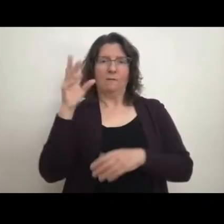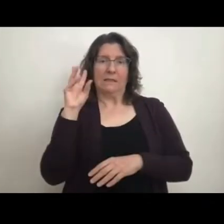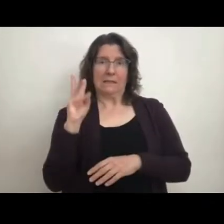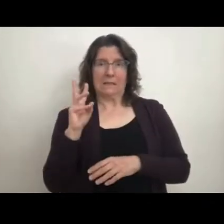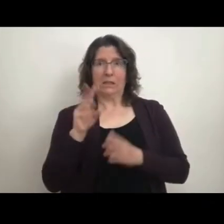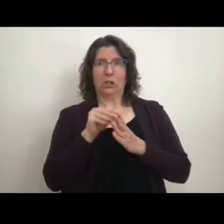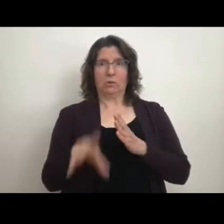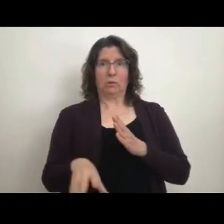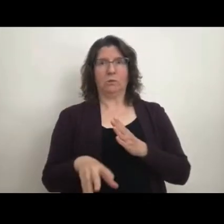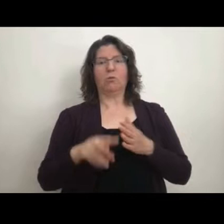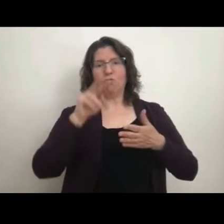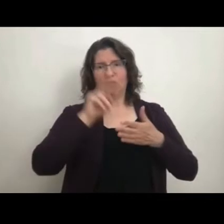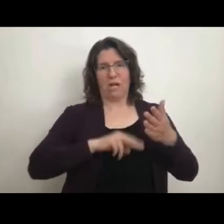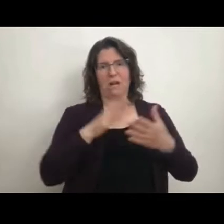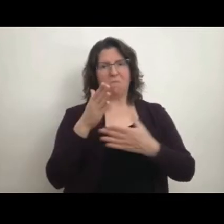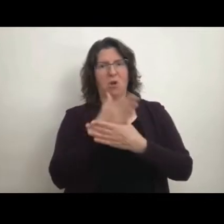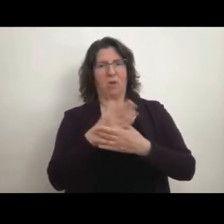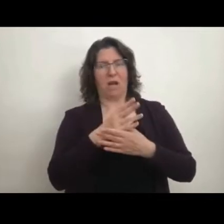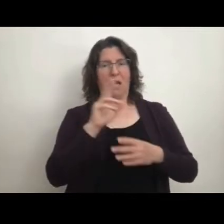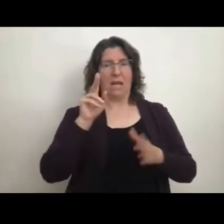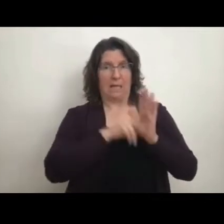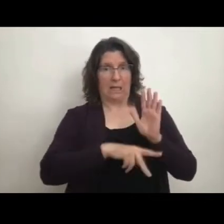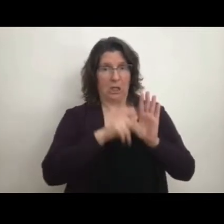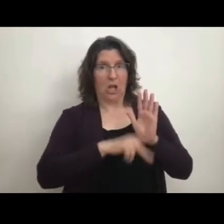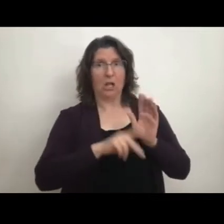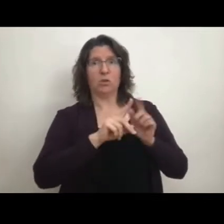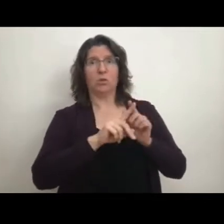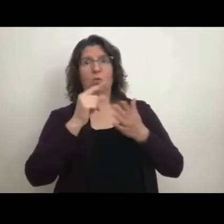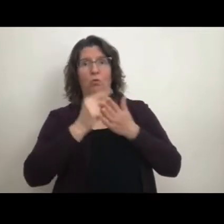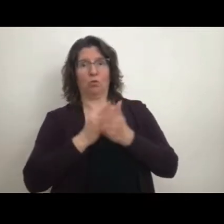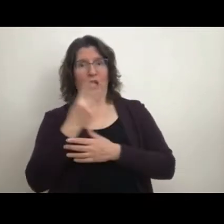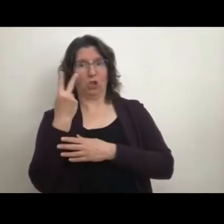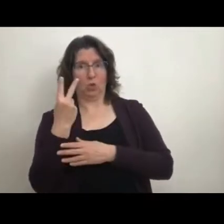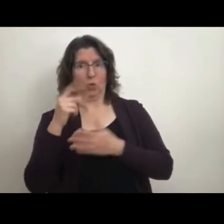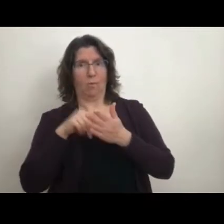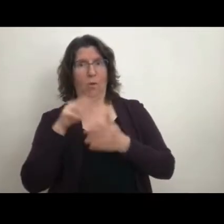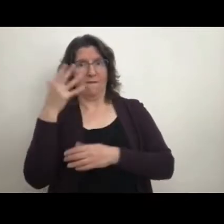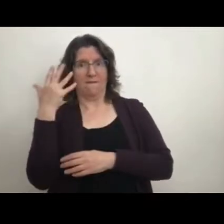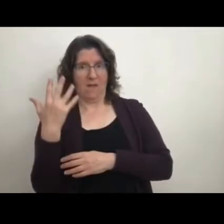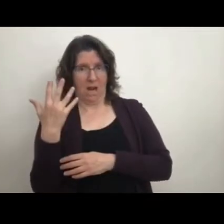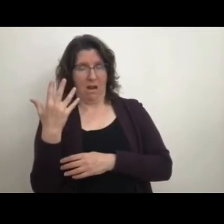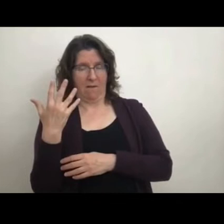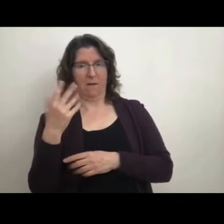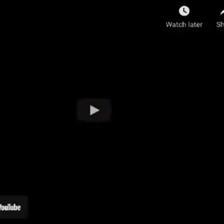Five of the six students were evaluated at an English reading level of kindergarten to grade 2.5.